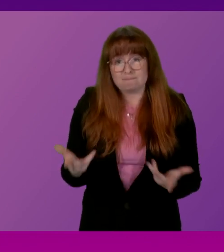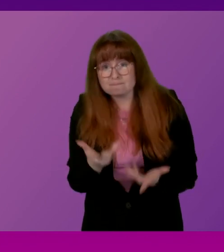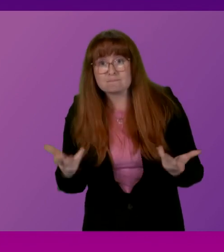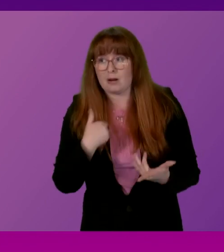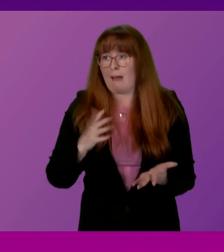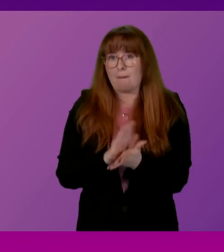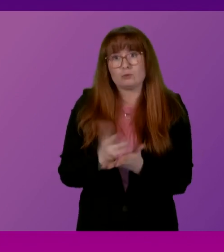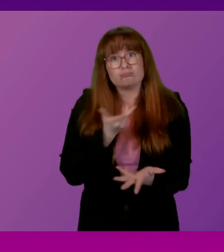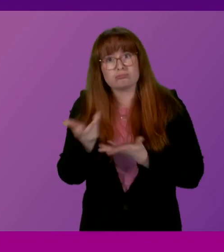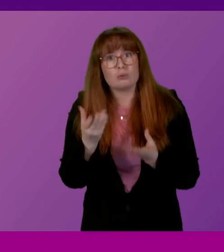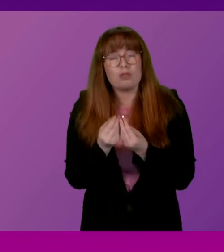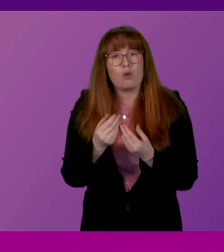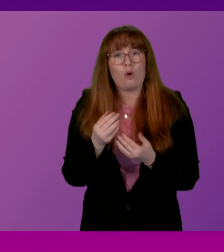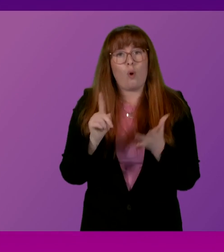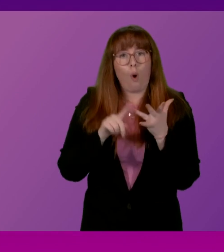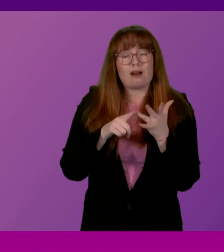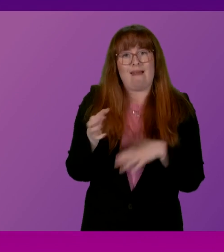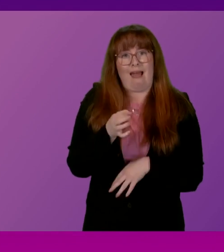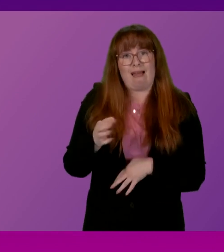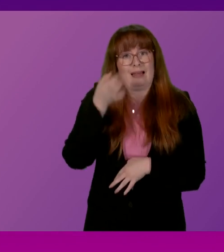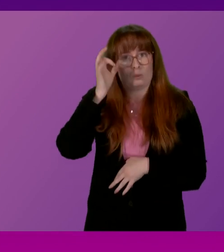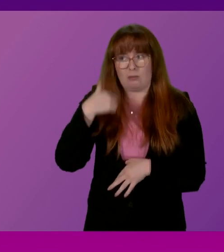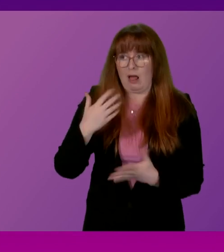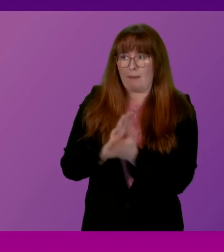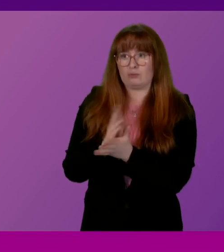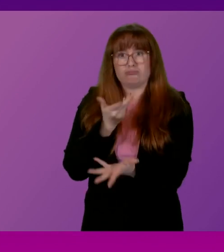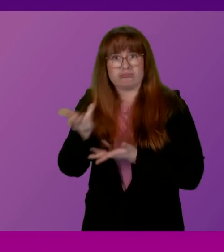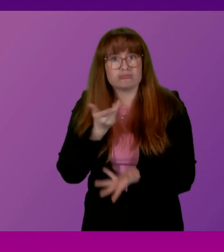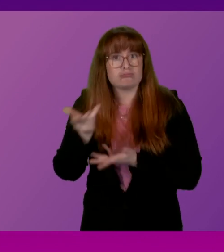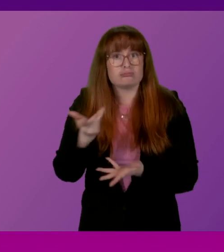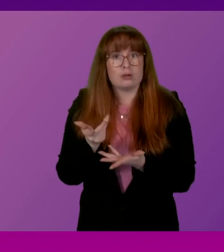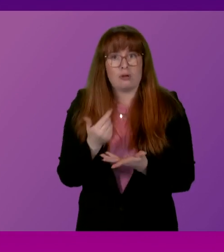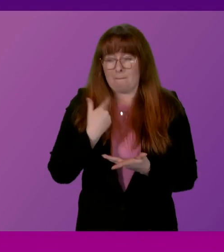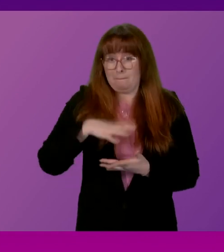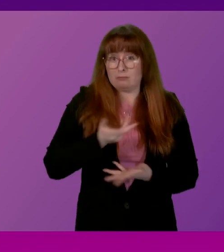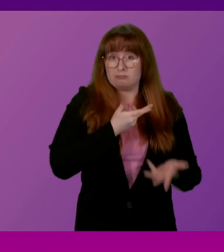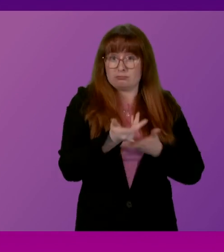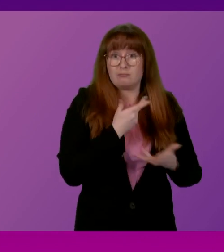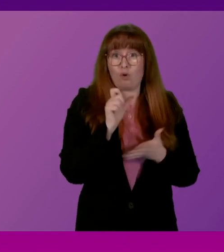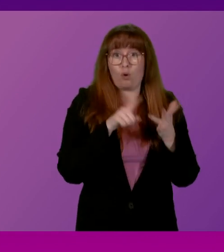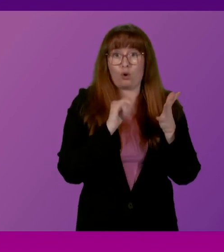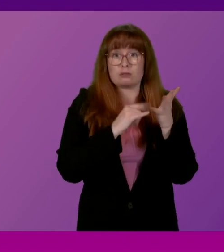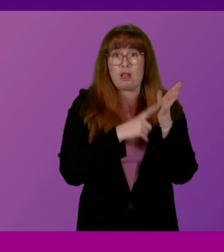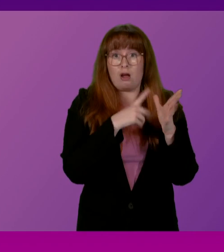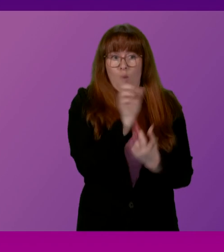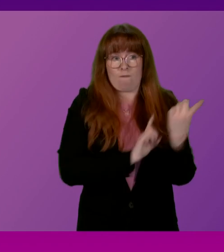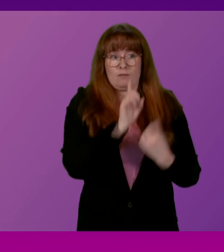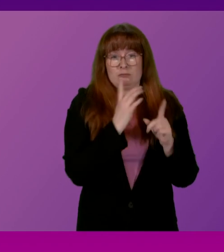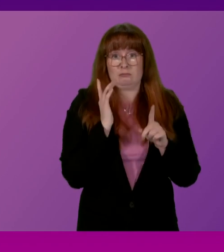to the leader of Orkney Islands Council—in fact, we engaged in conversation at the Convention of Scottish Local Authorities conference just last week.